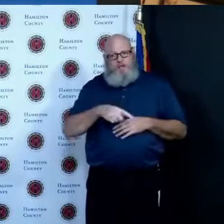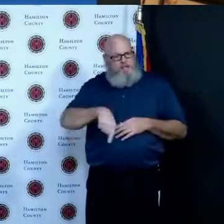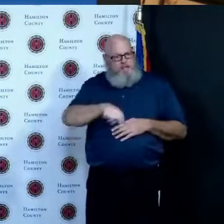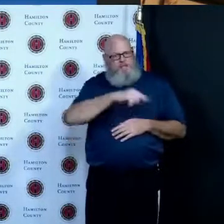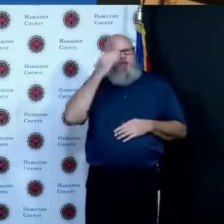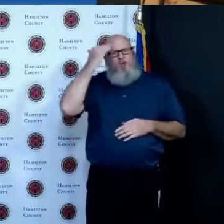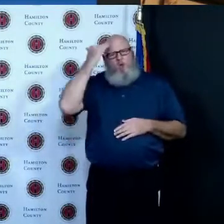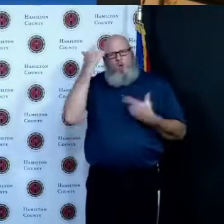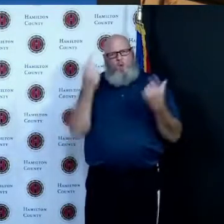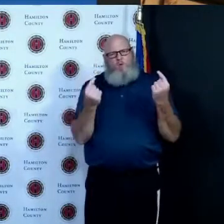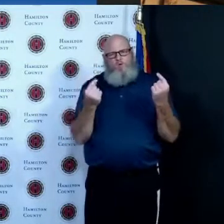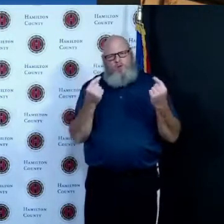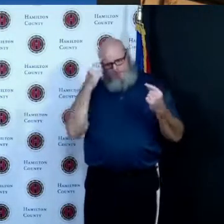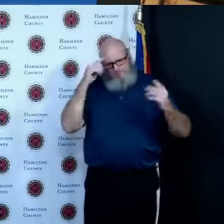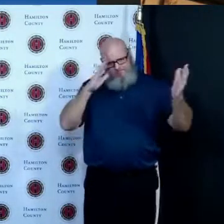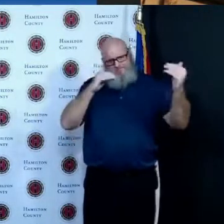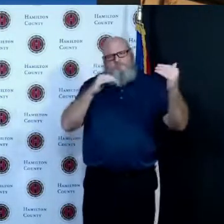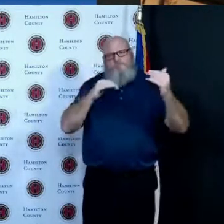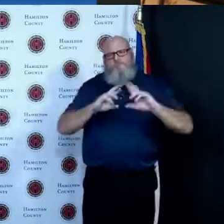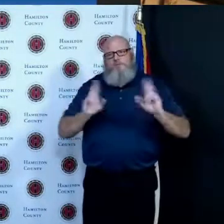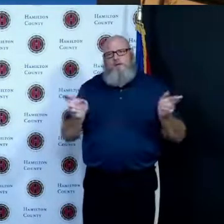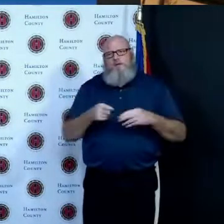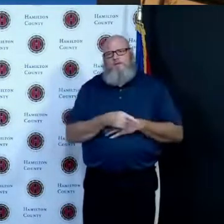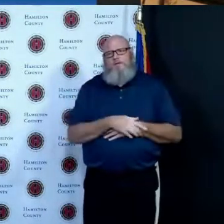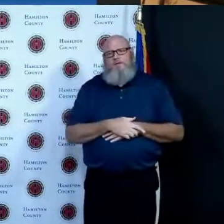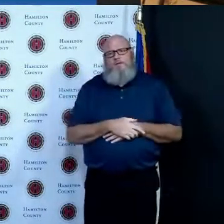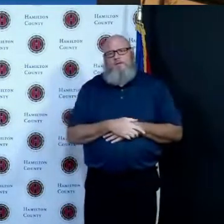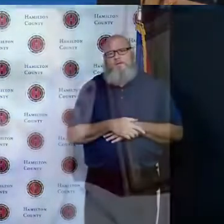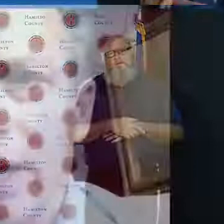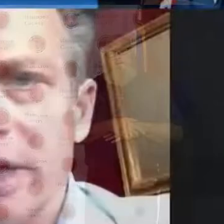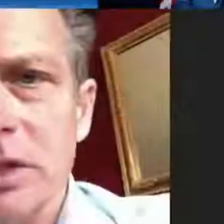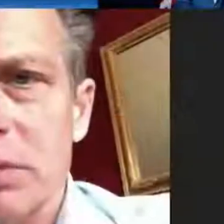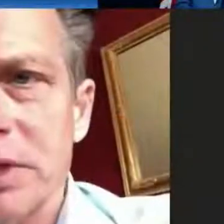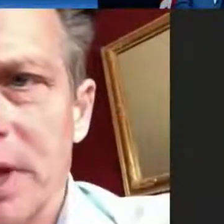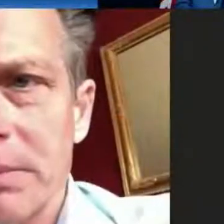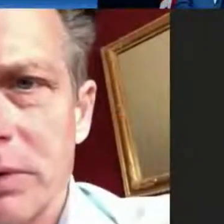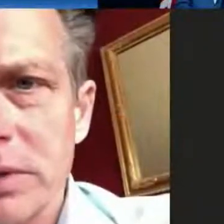we can be prepared once vaccine is available and what's that look like in terms of numbers